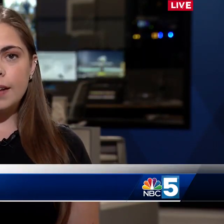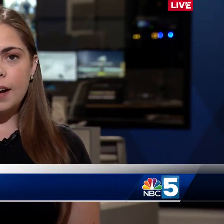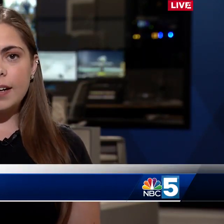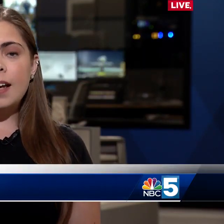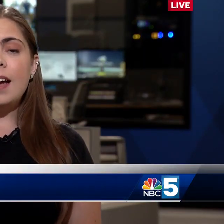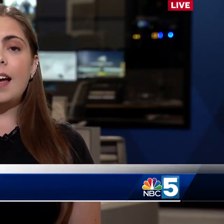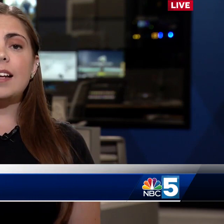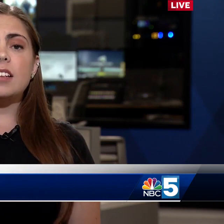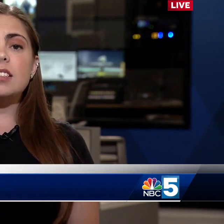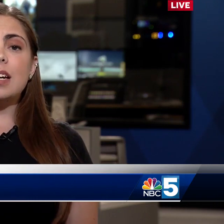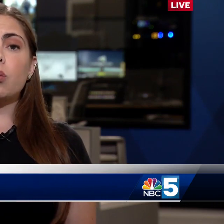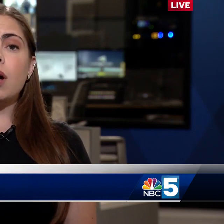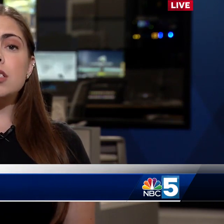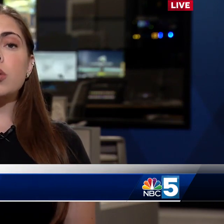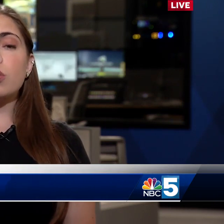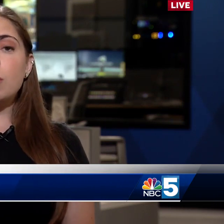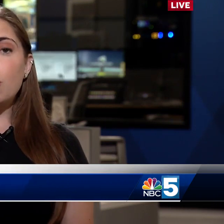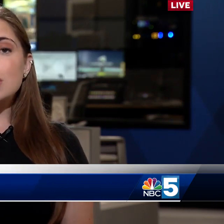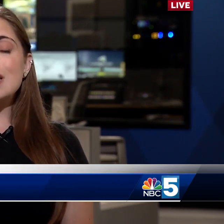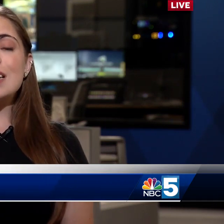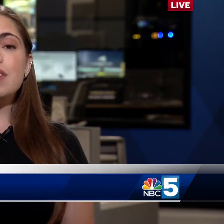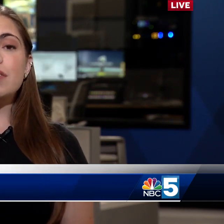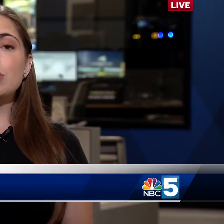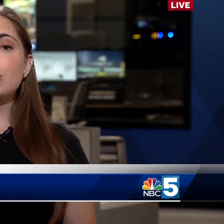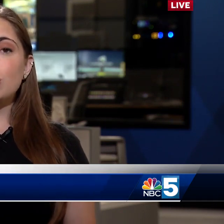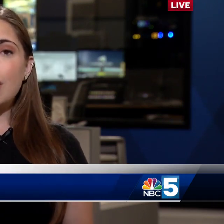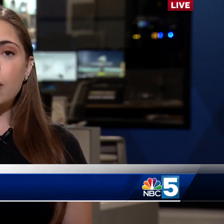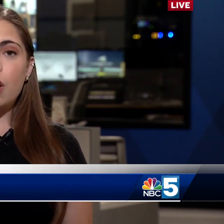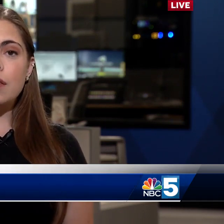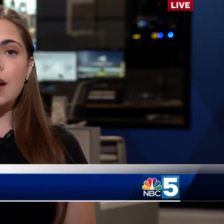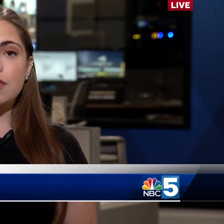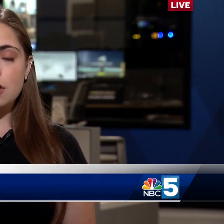AGAIN, ALL DAMAGE SHOULD BE REPORTED TO 211, EITHER BY PHONE OR ONLINE.